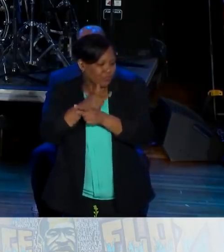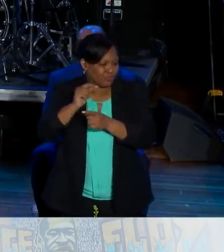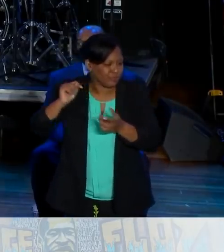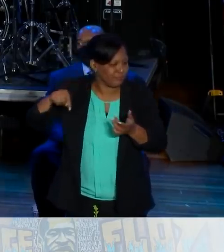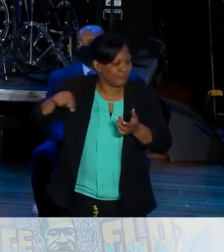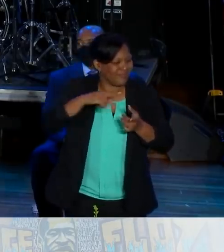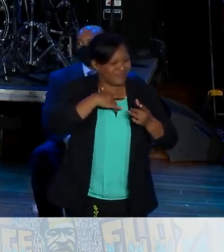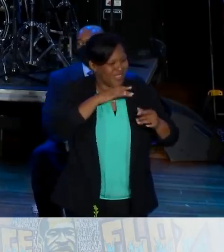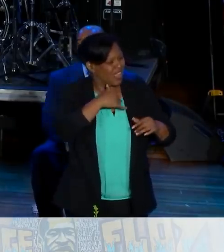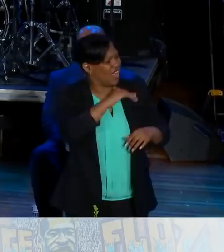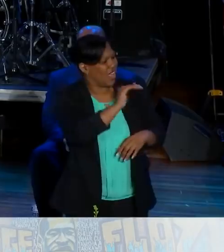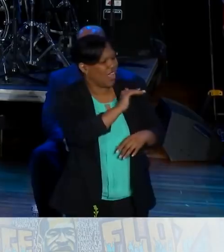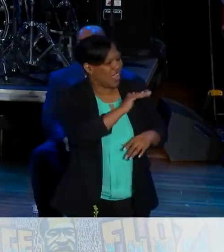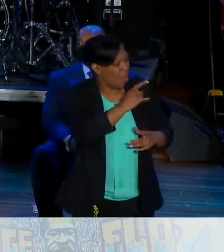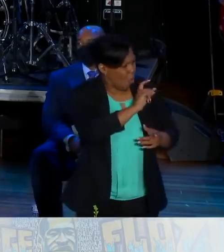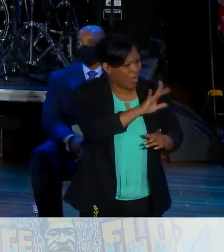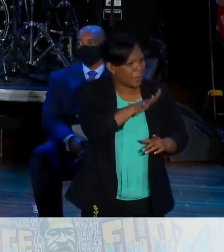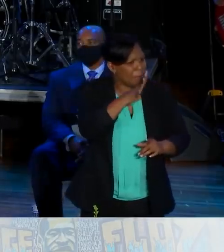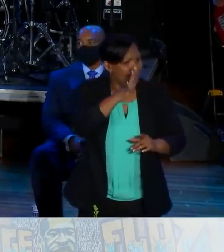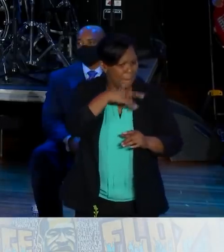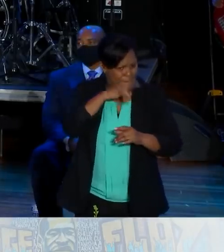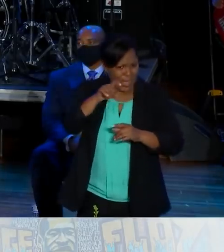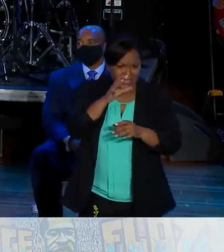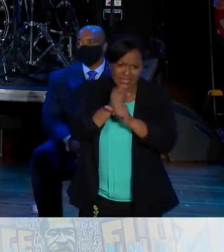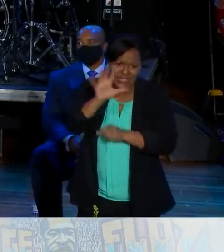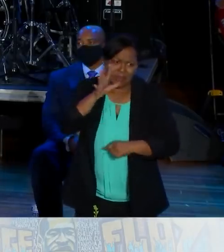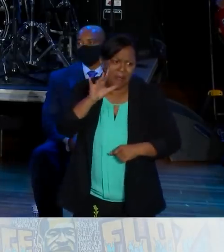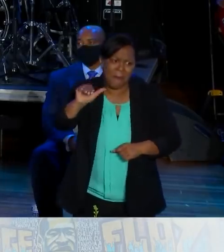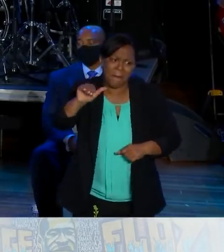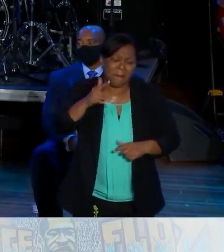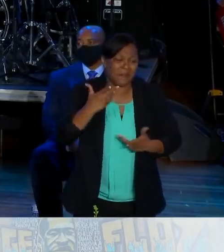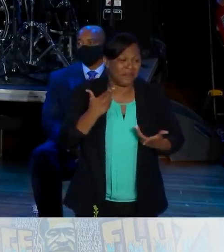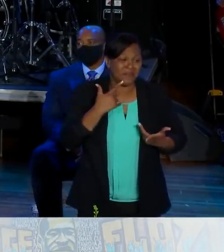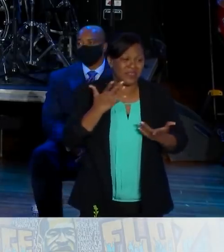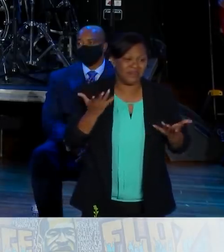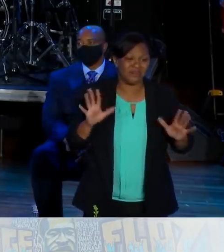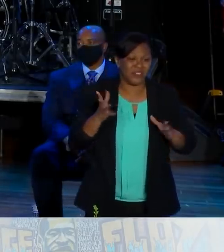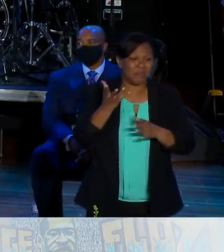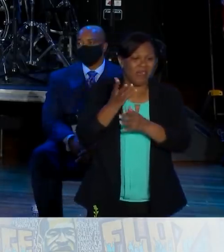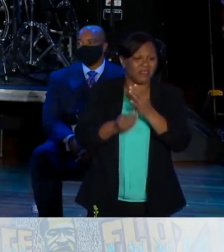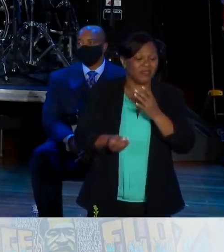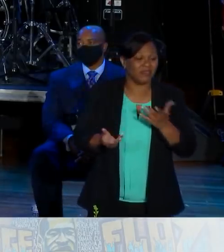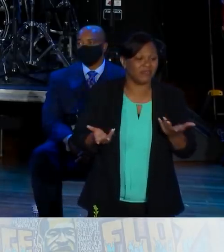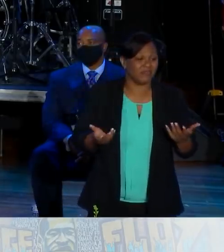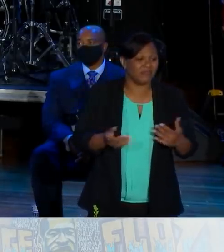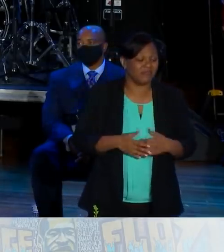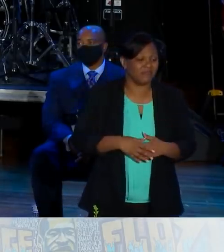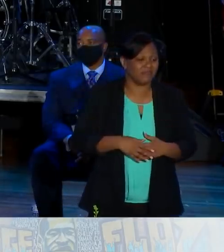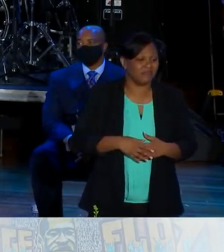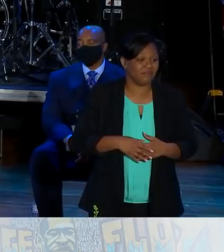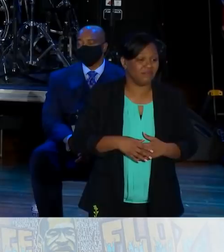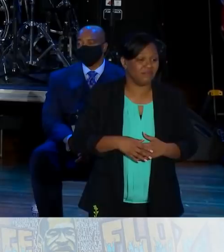CALLED FOR HIS MAMA, I SAID TO ATTORNEY CRUMP, I APPRECIATE TO TALK TO HIS BROTHERS ON THE PHONE.